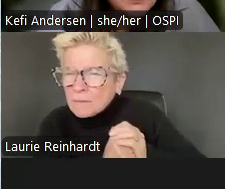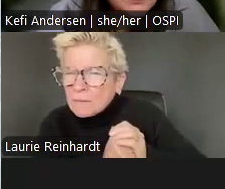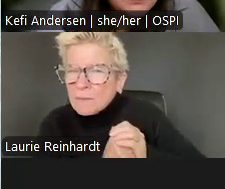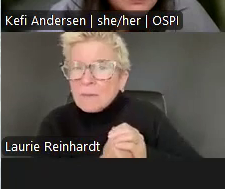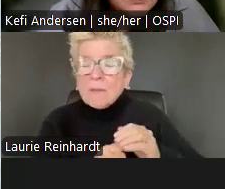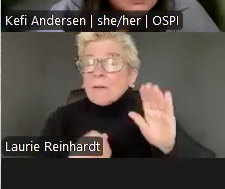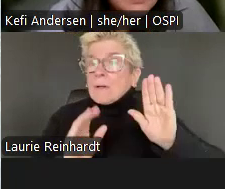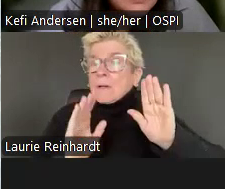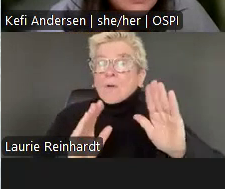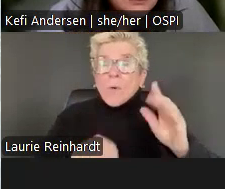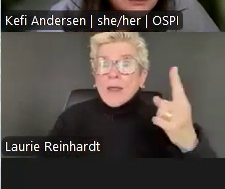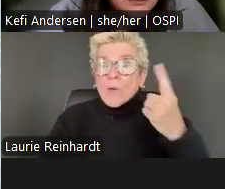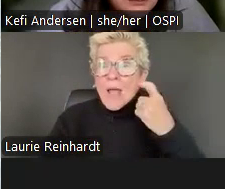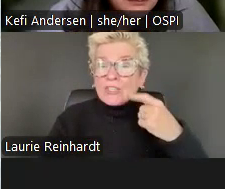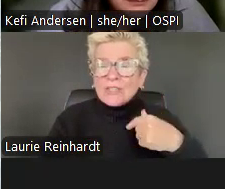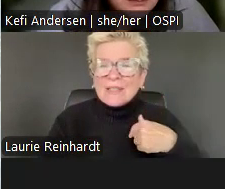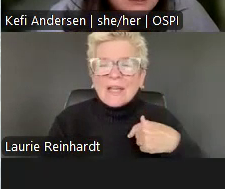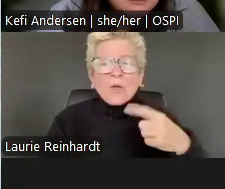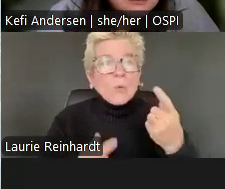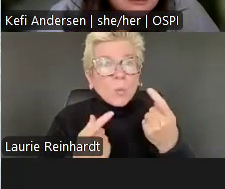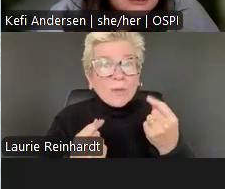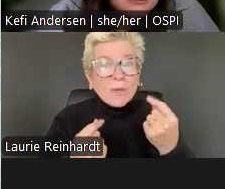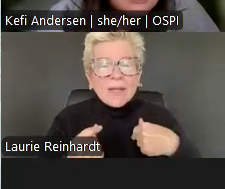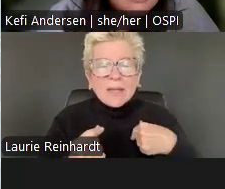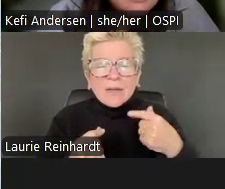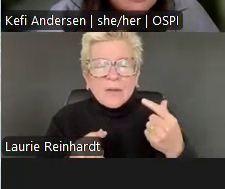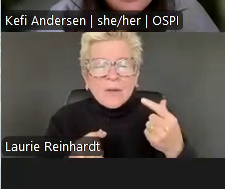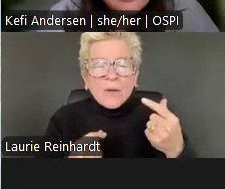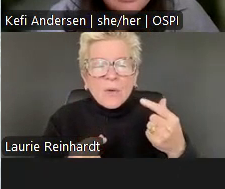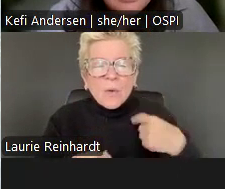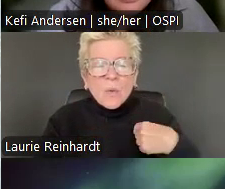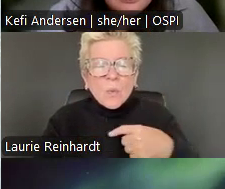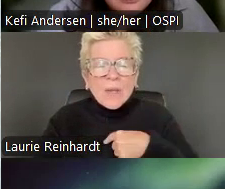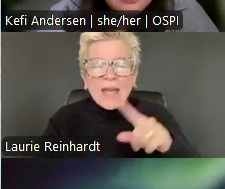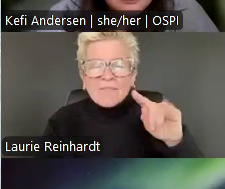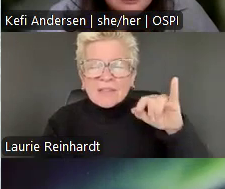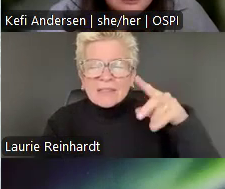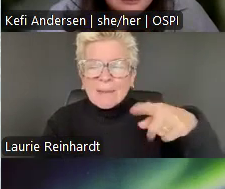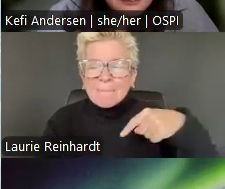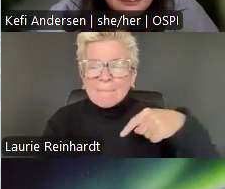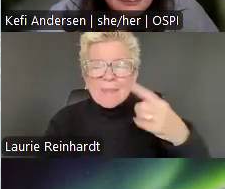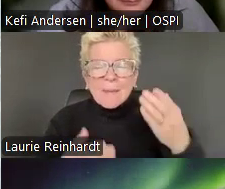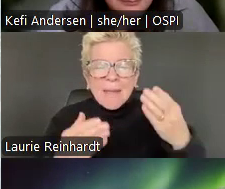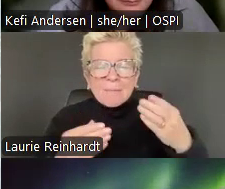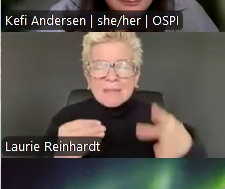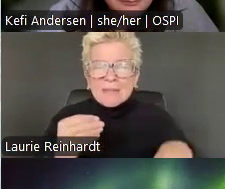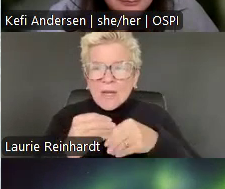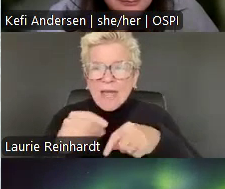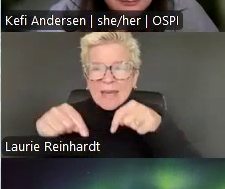question. So we have a tip that maybe someone can drop into chat from the slide deck; that is